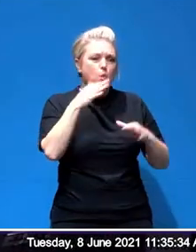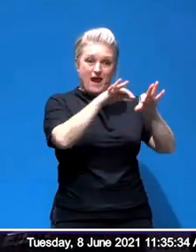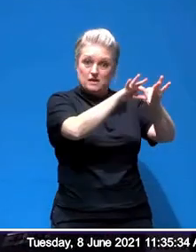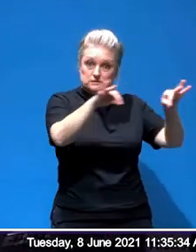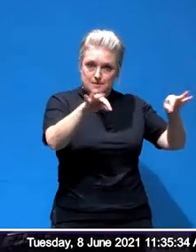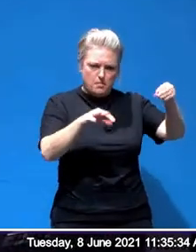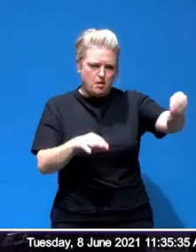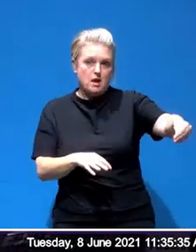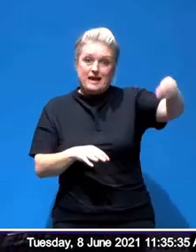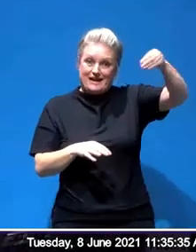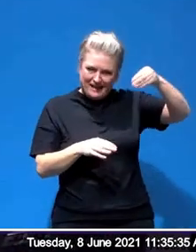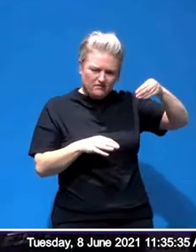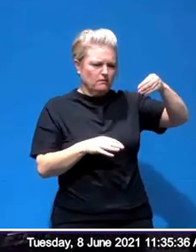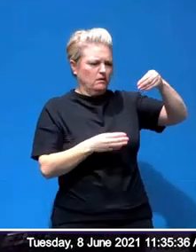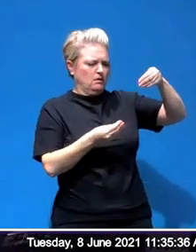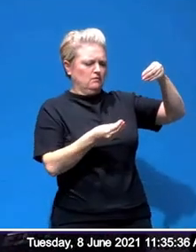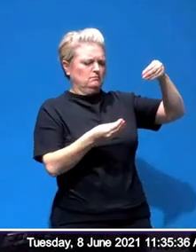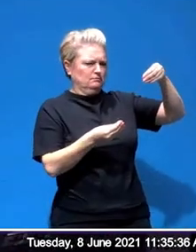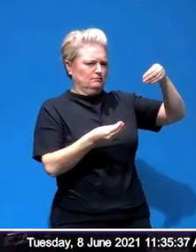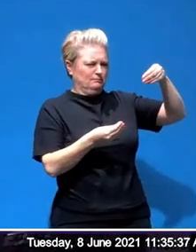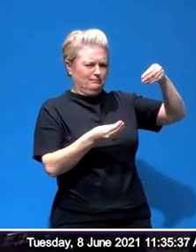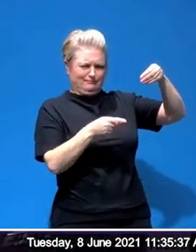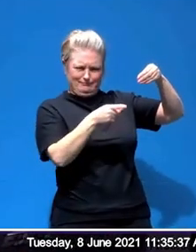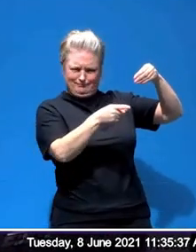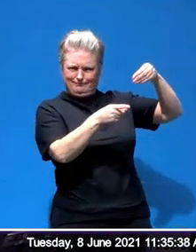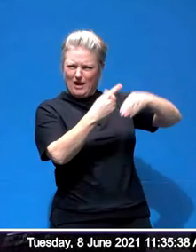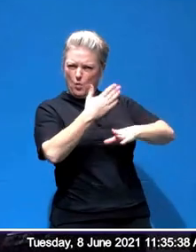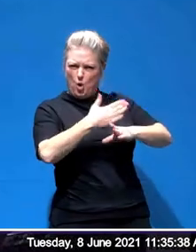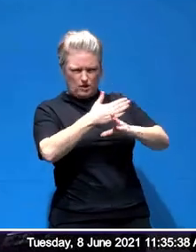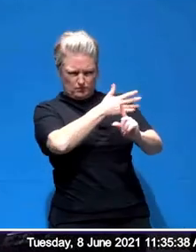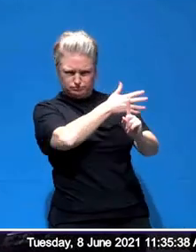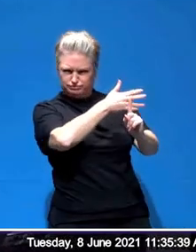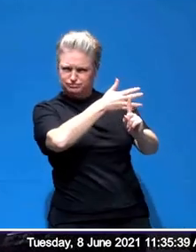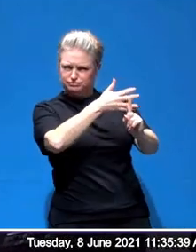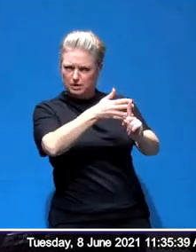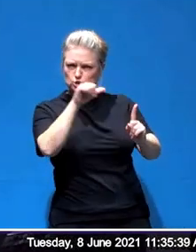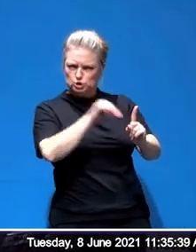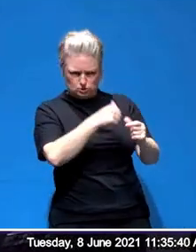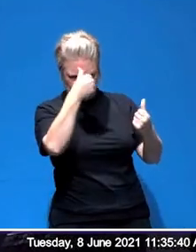been there for several months, I actually at one stage rang Wayne, who